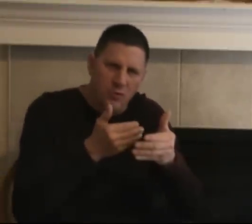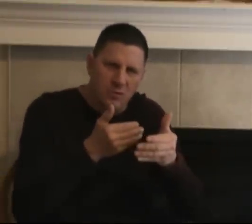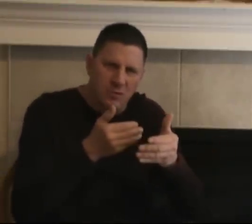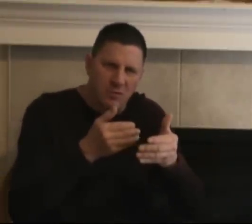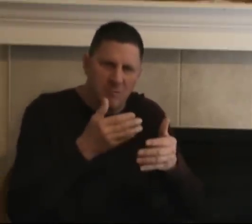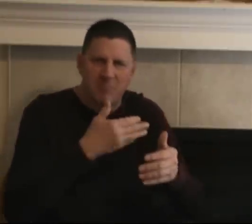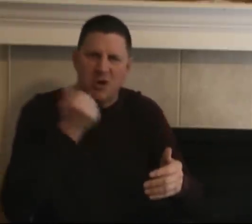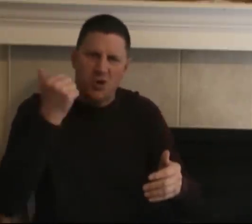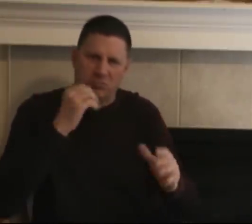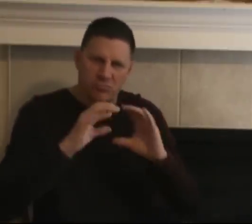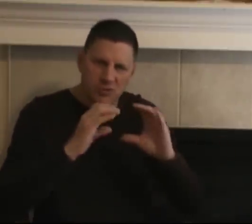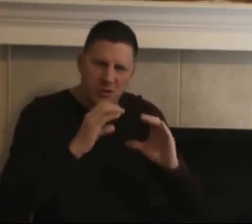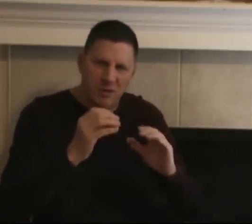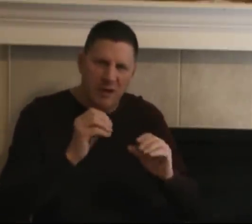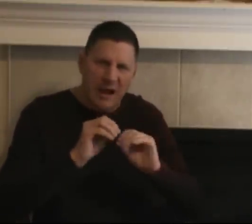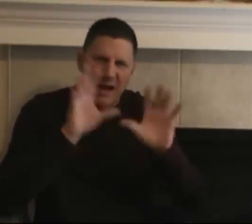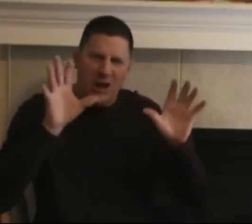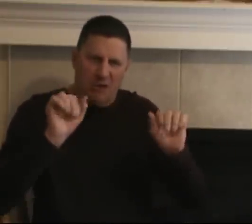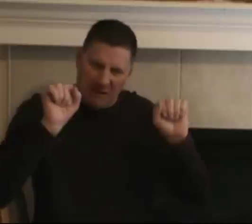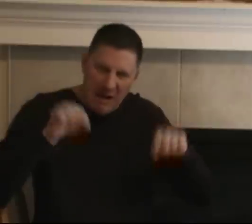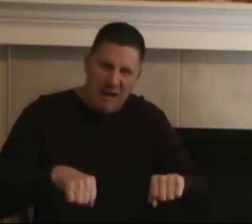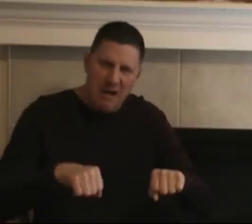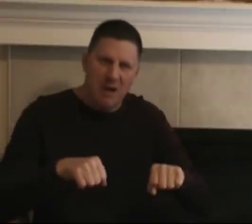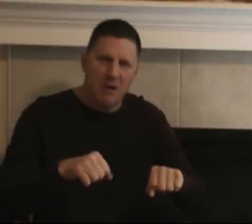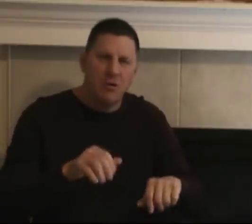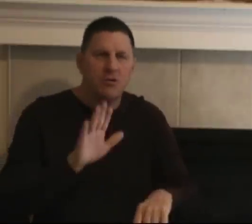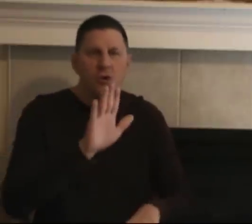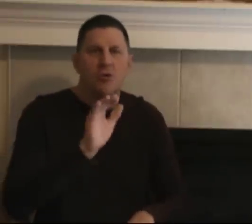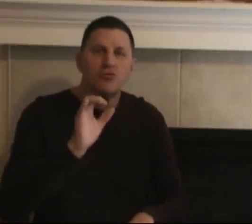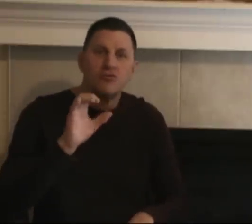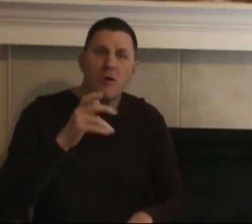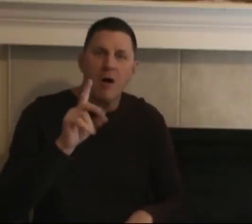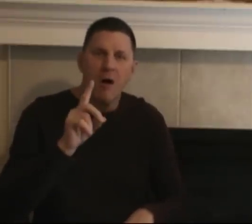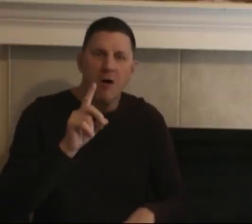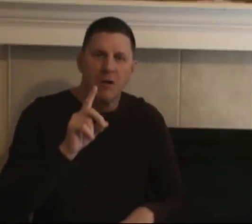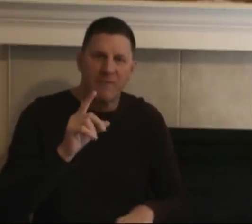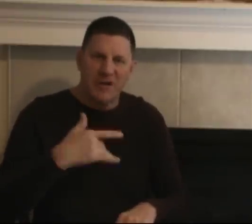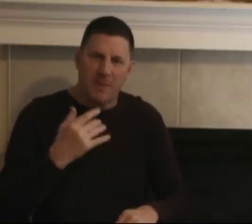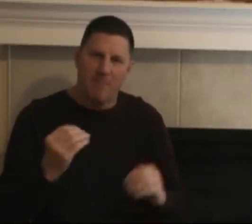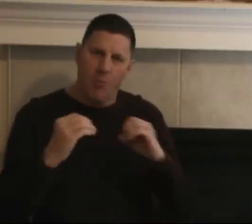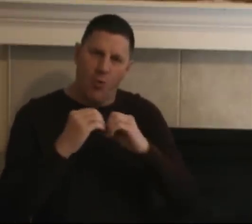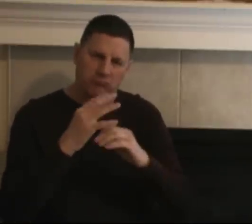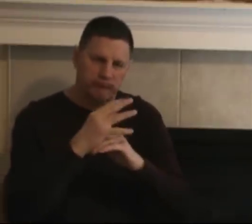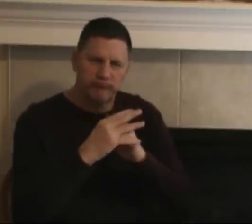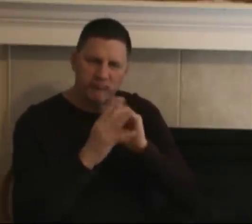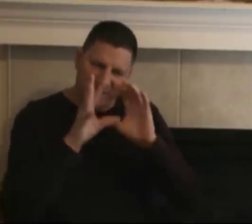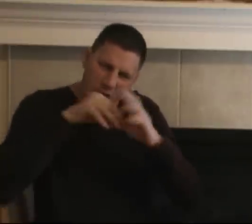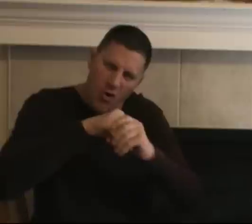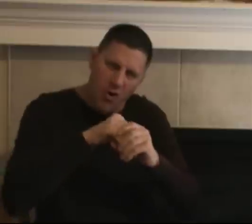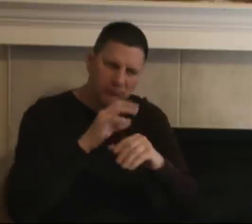have felt closer and had a better, clearer communication method with their child. The